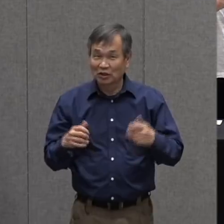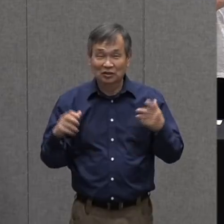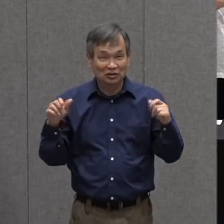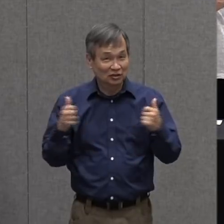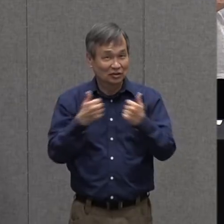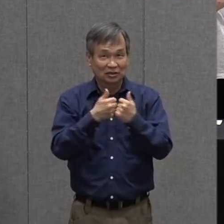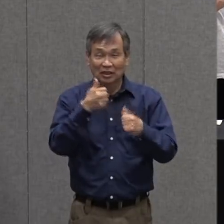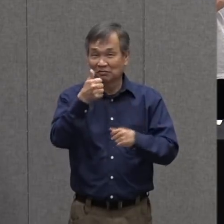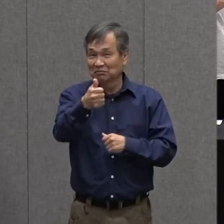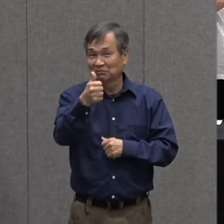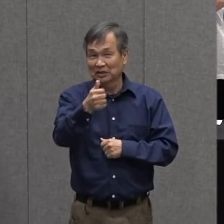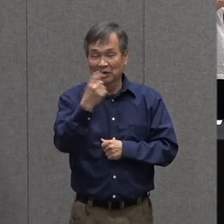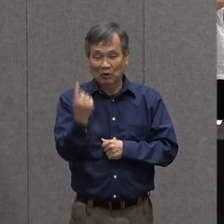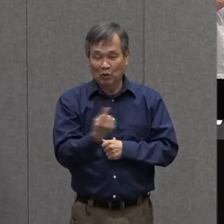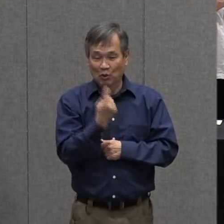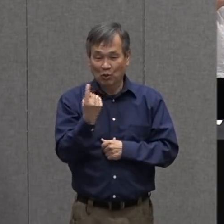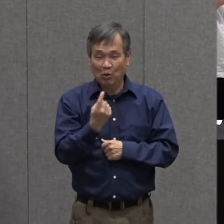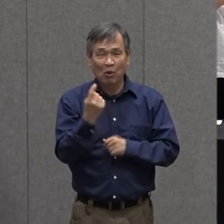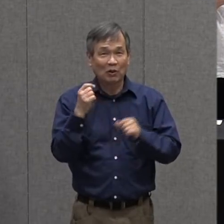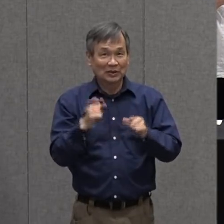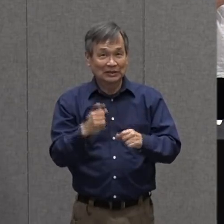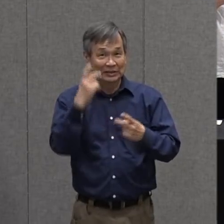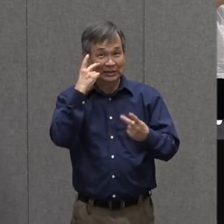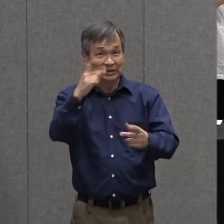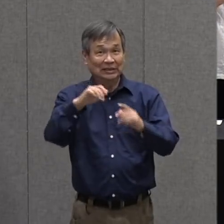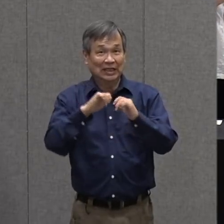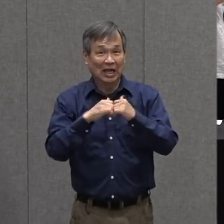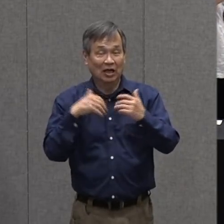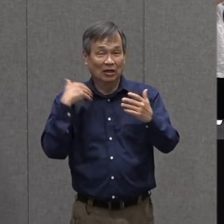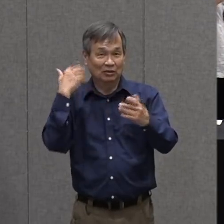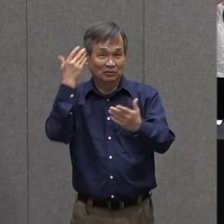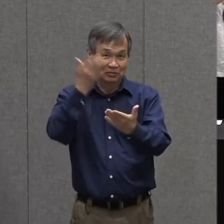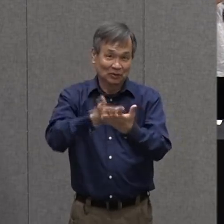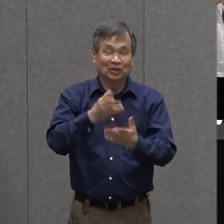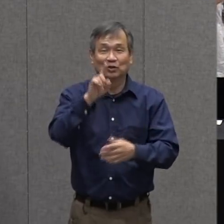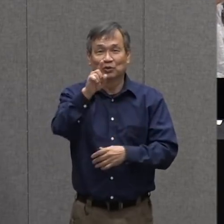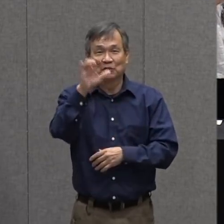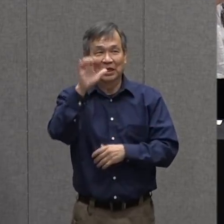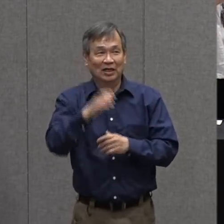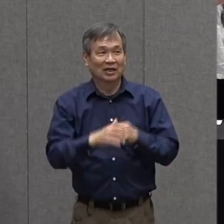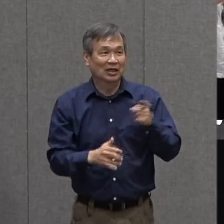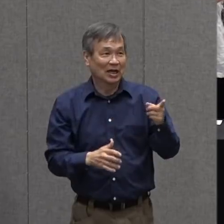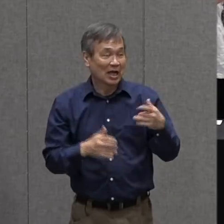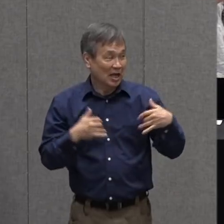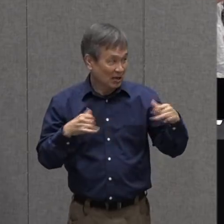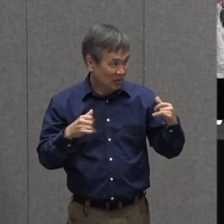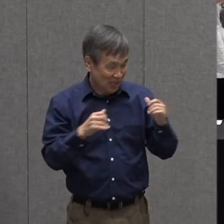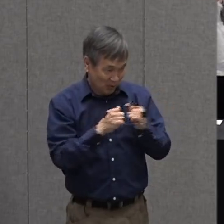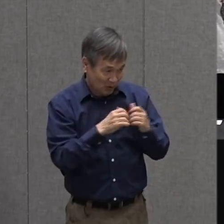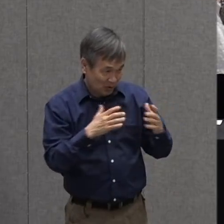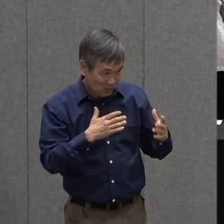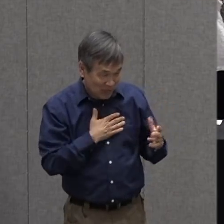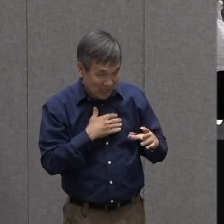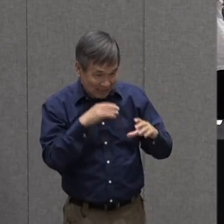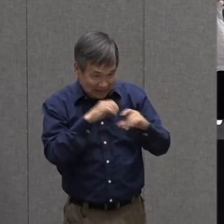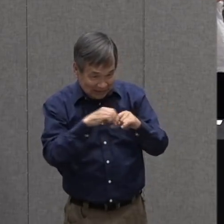to see how many times it would take you to get to 100. Hey, I'd play against my stuffed animal That's true. Every time I make that stuffed animal